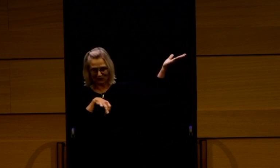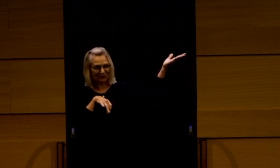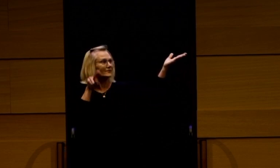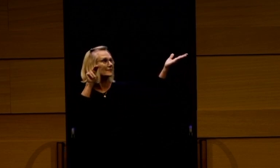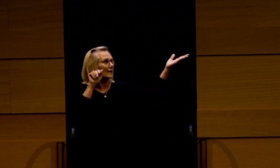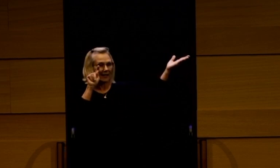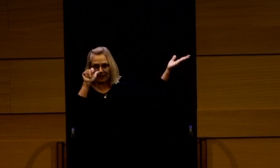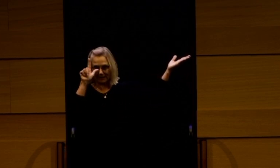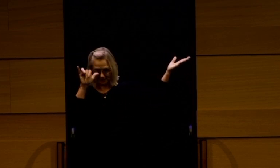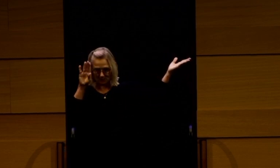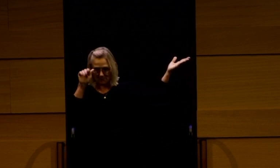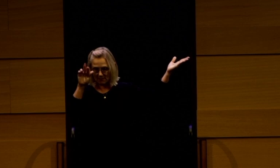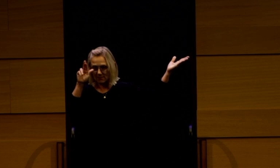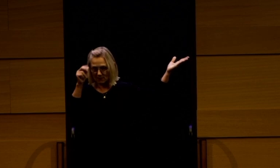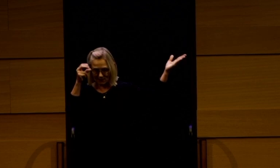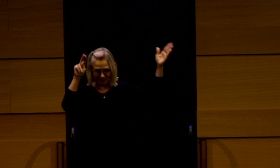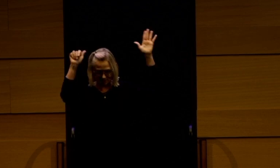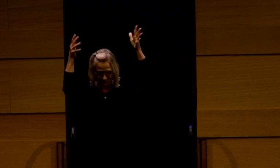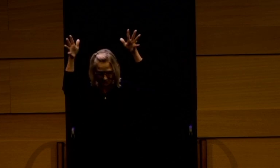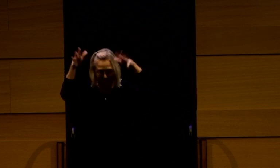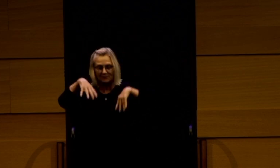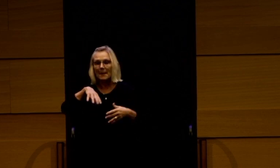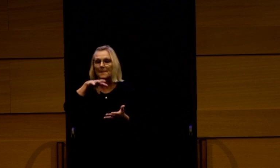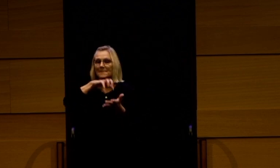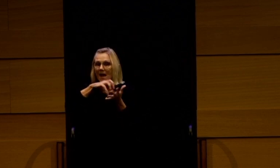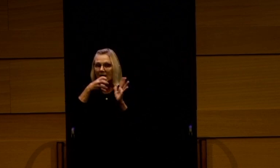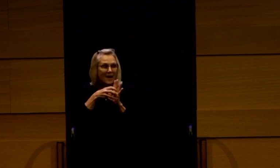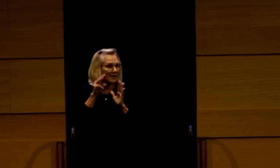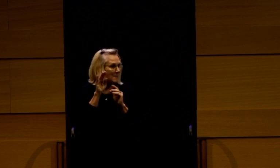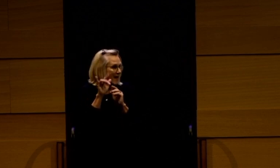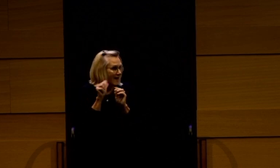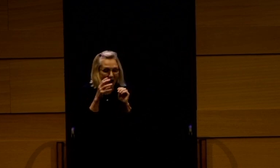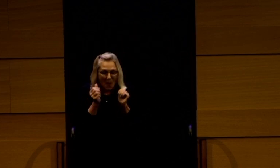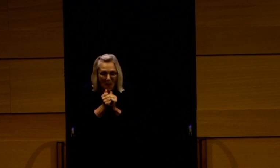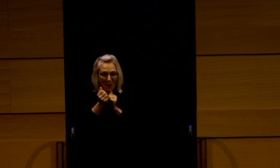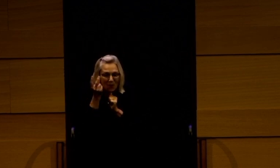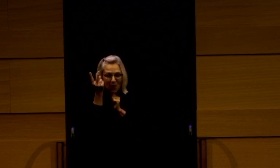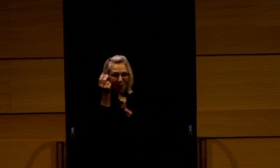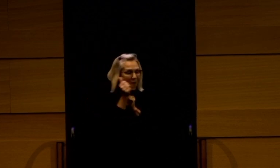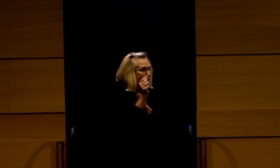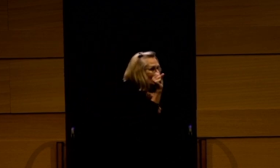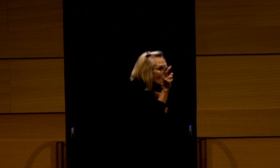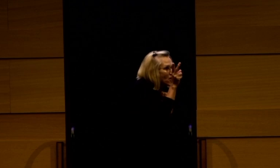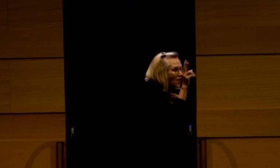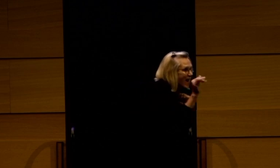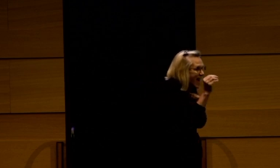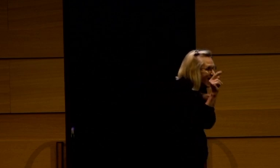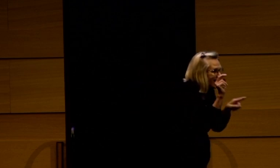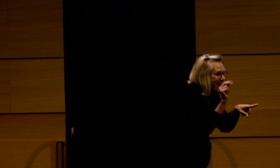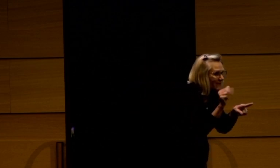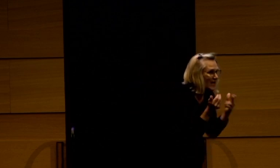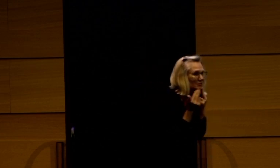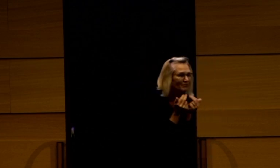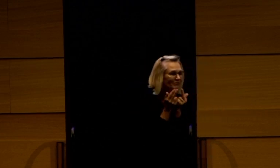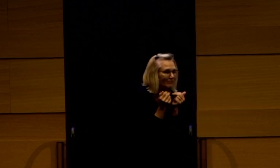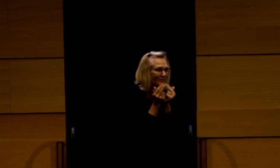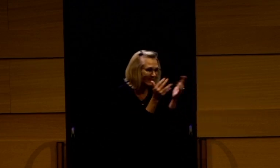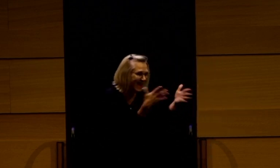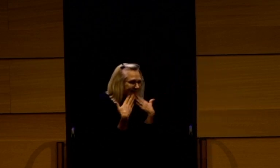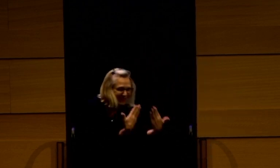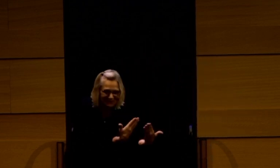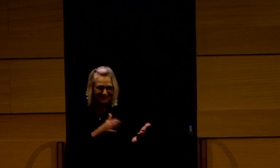We have Nataly Barahona. Milana and her two girls, Suri and Nava. How adorable they were. Thank you.